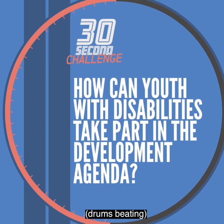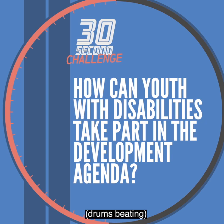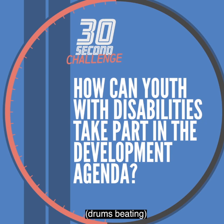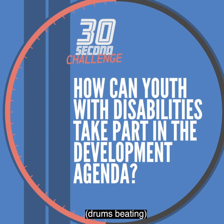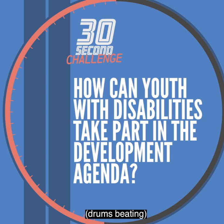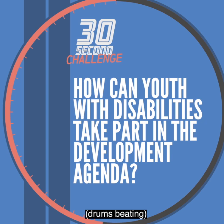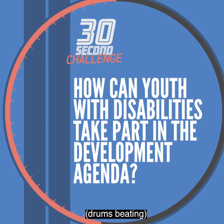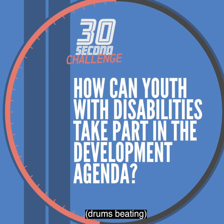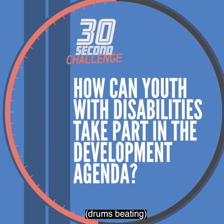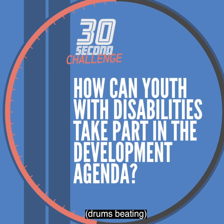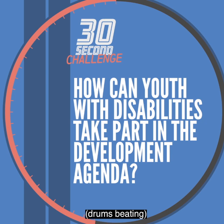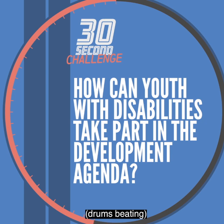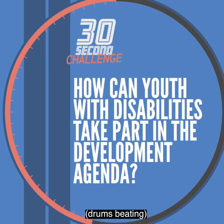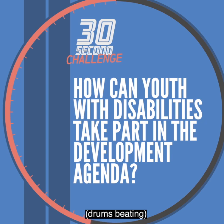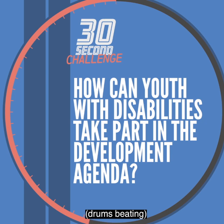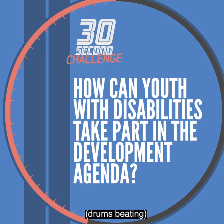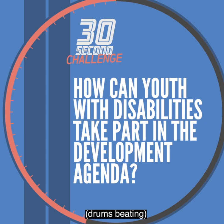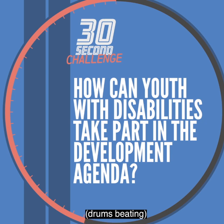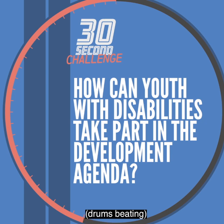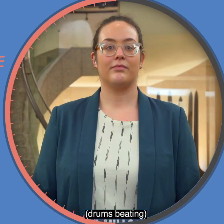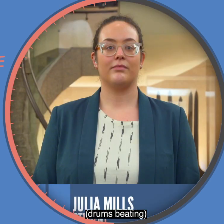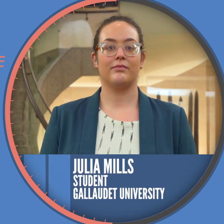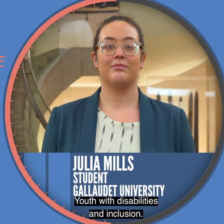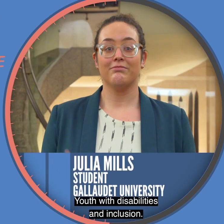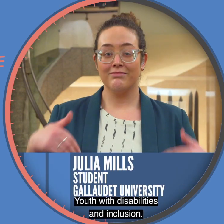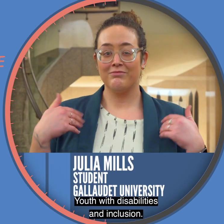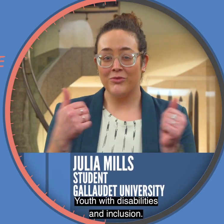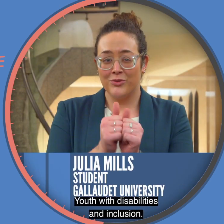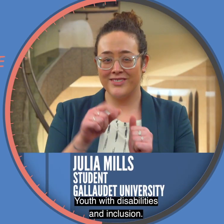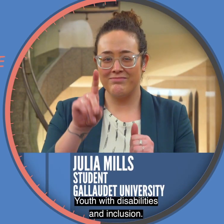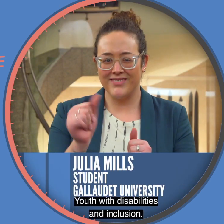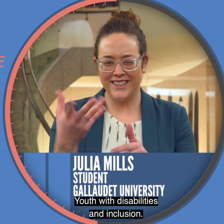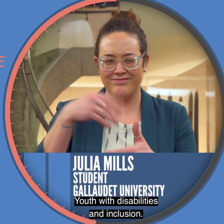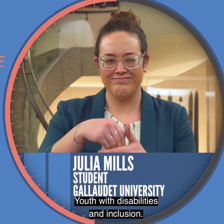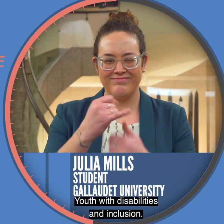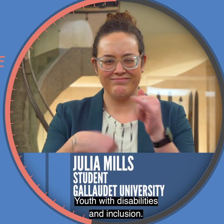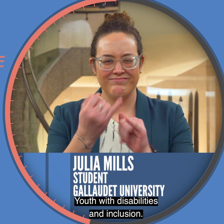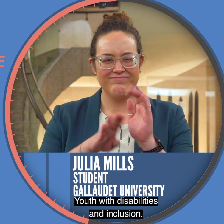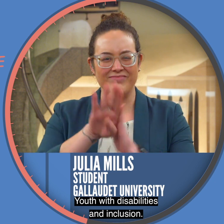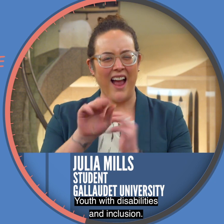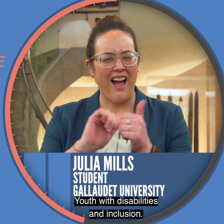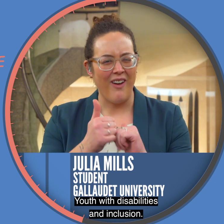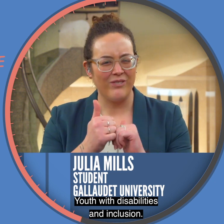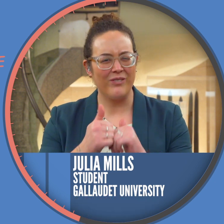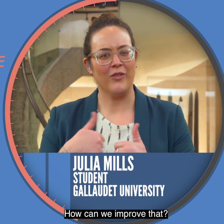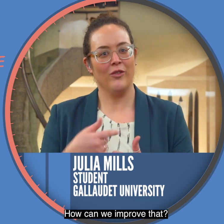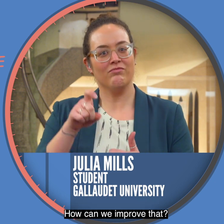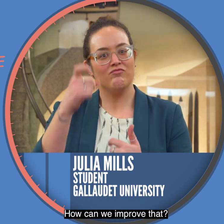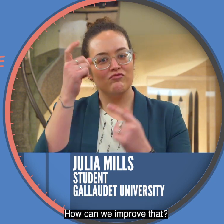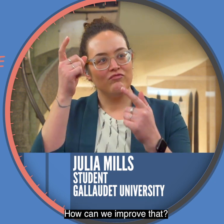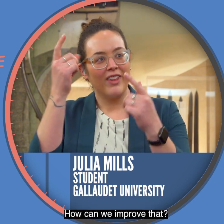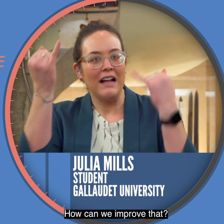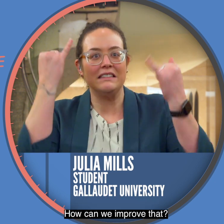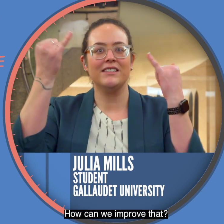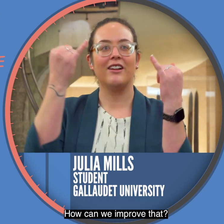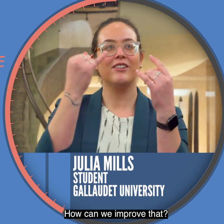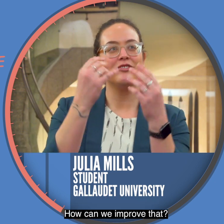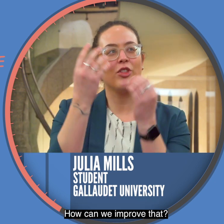(drums beating) Youth with disabilities and inclusion. How can we improve that?